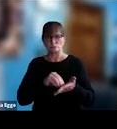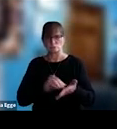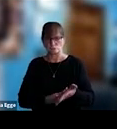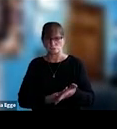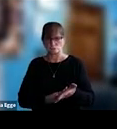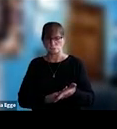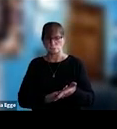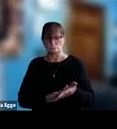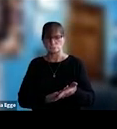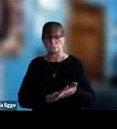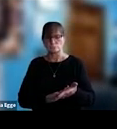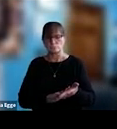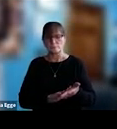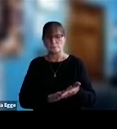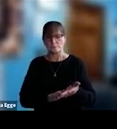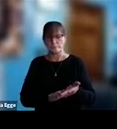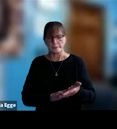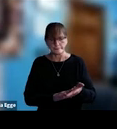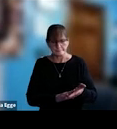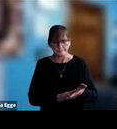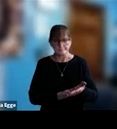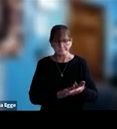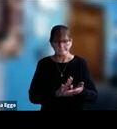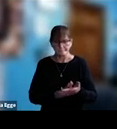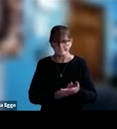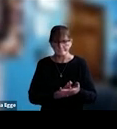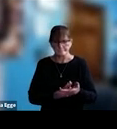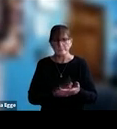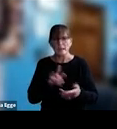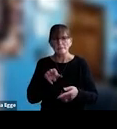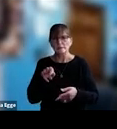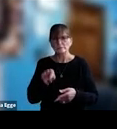that she has an unspecified recurrent depressive disorder,